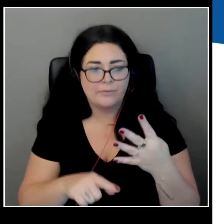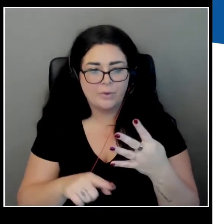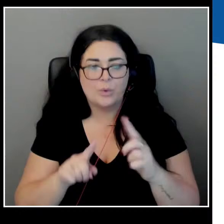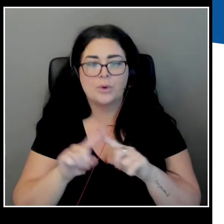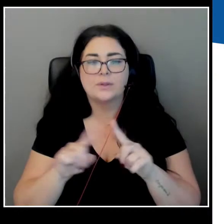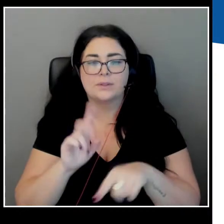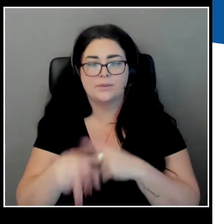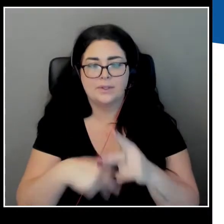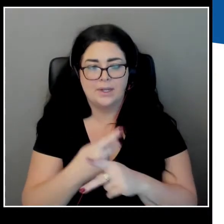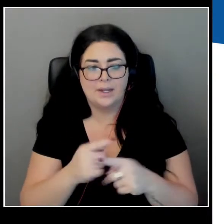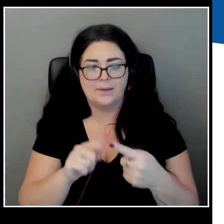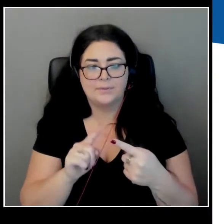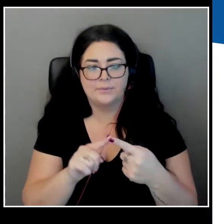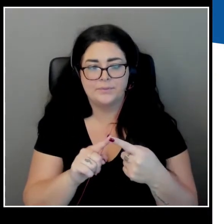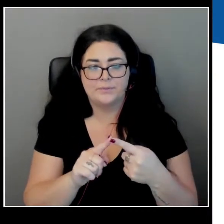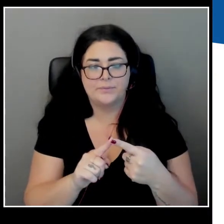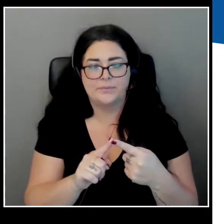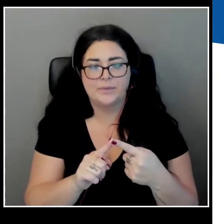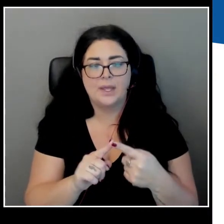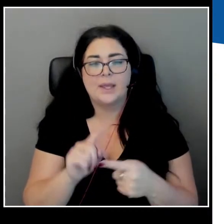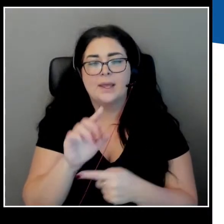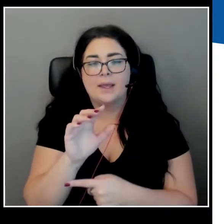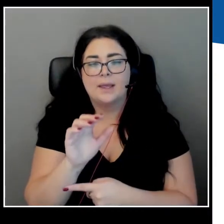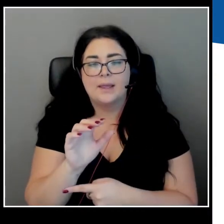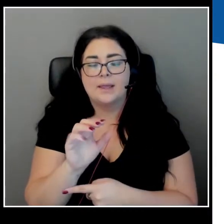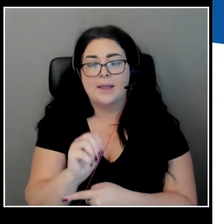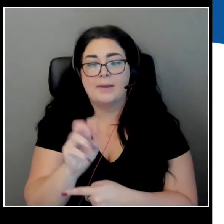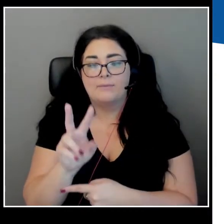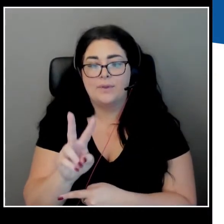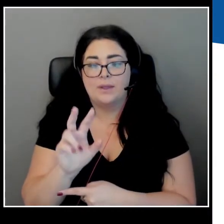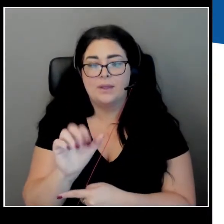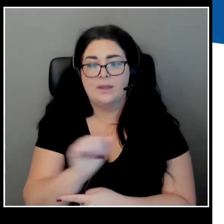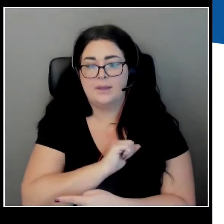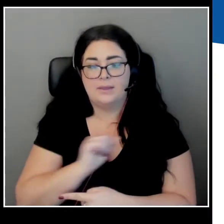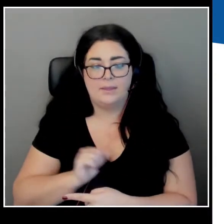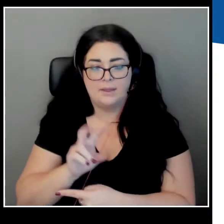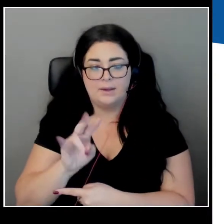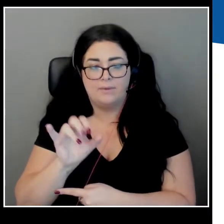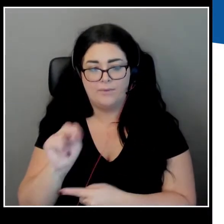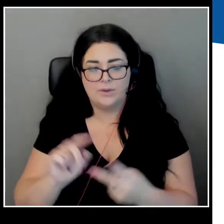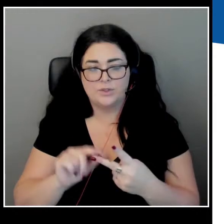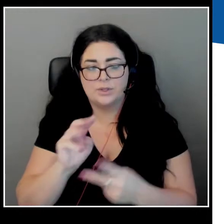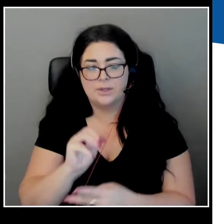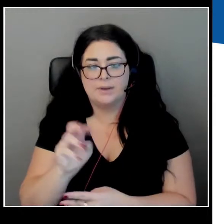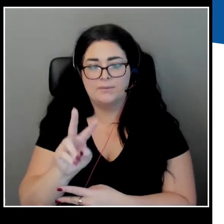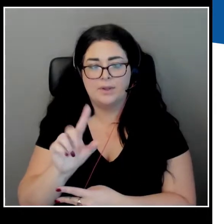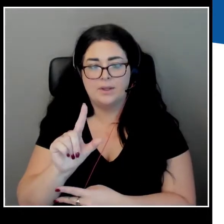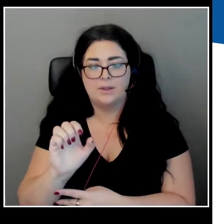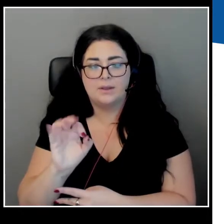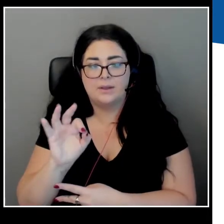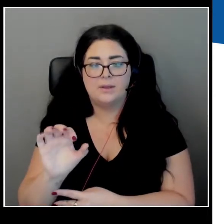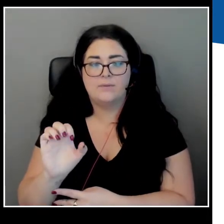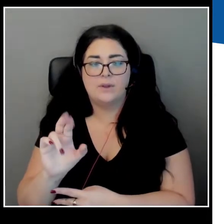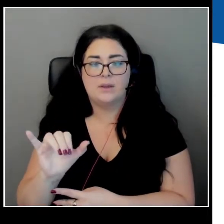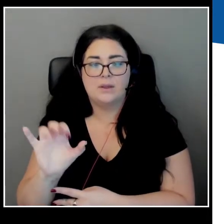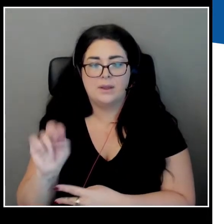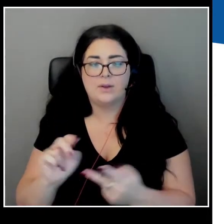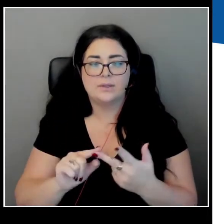the MV Atlantic Vision, the MV Leif Ericon, the MV Blue Puttees, and the MV Highlanders.